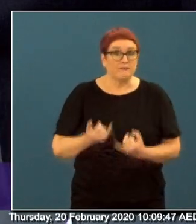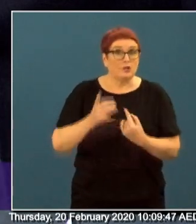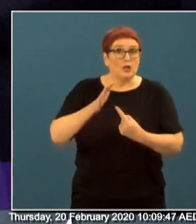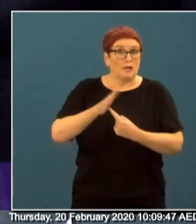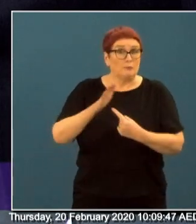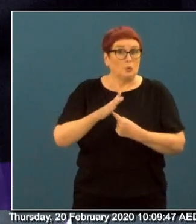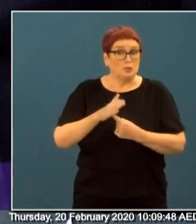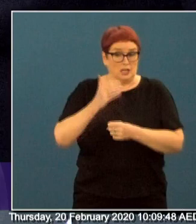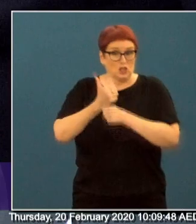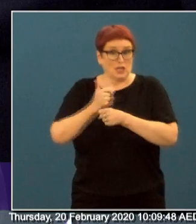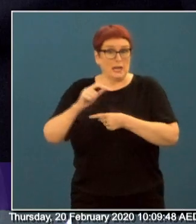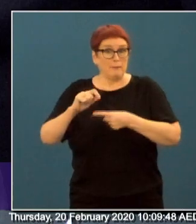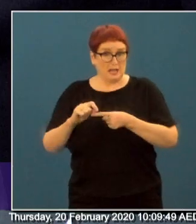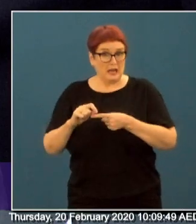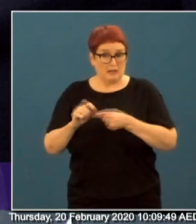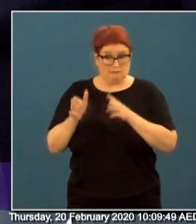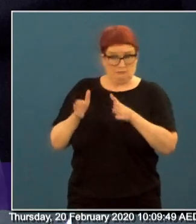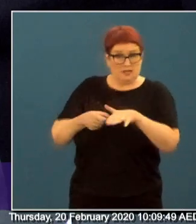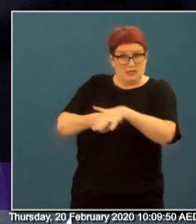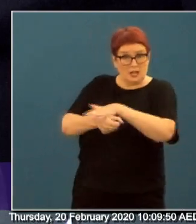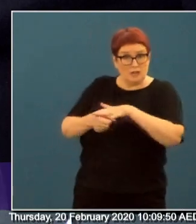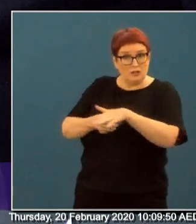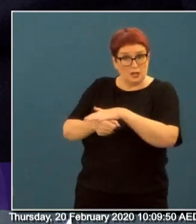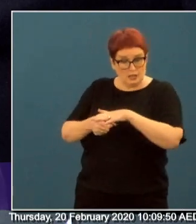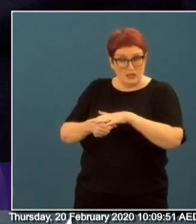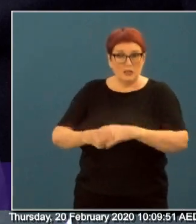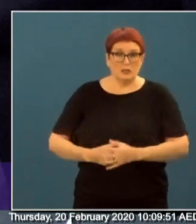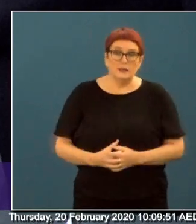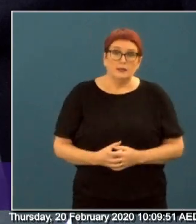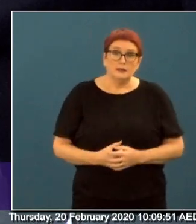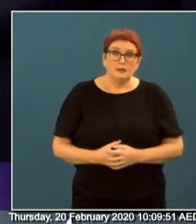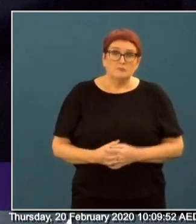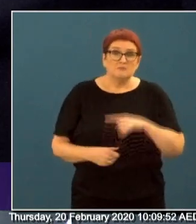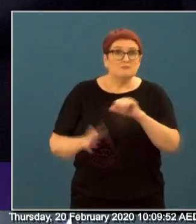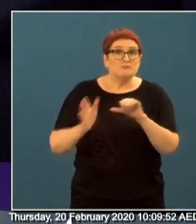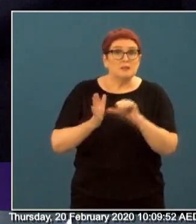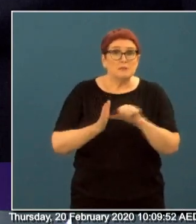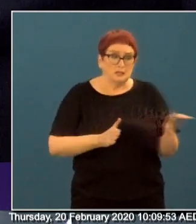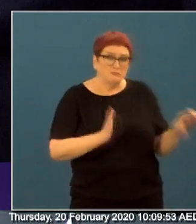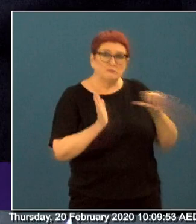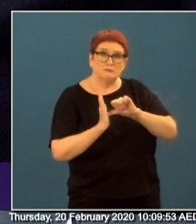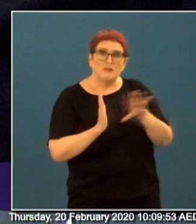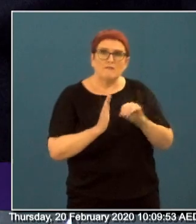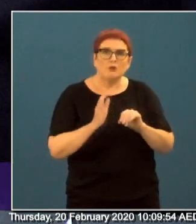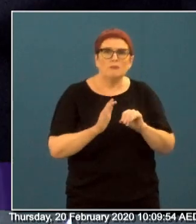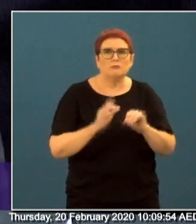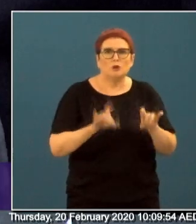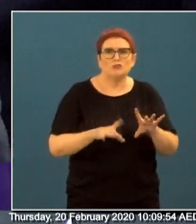that general practice is fundamentally funded by the Commonwealth in one form or another, yes.